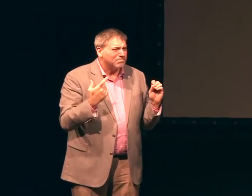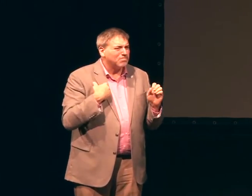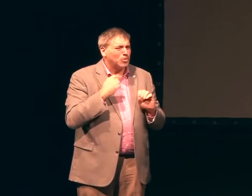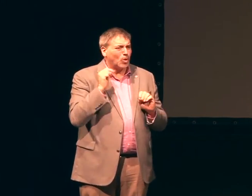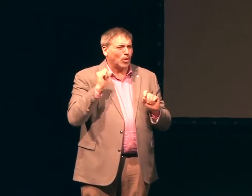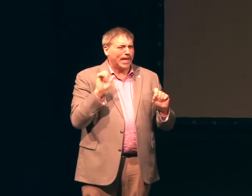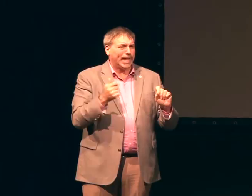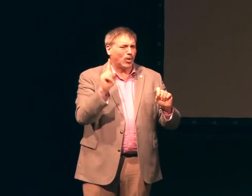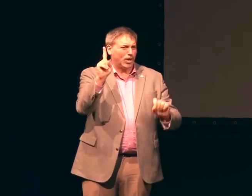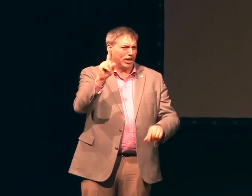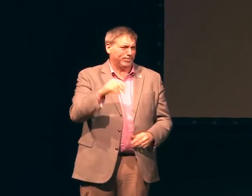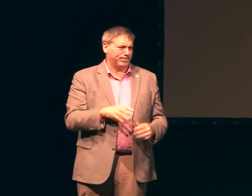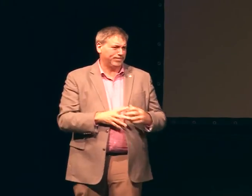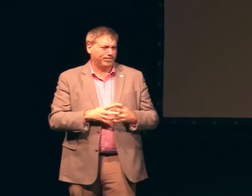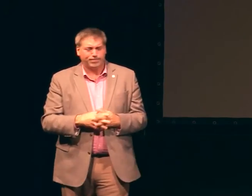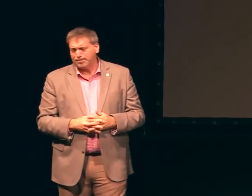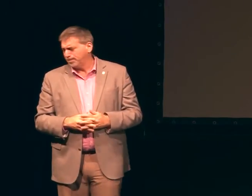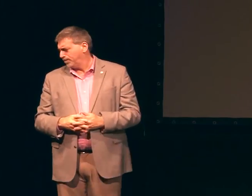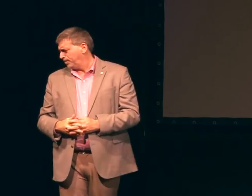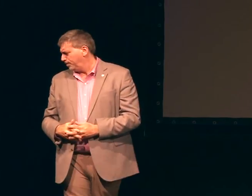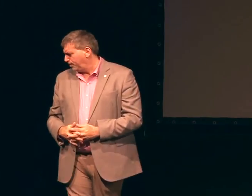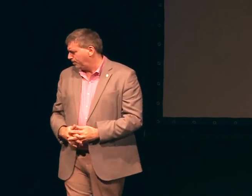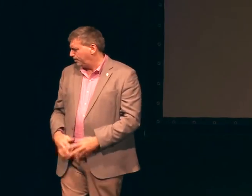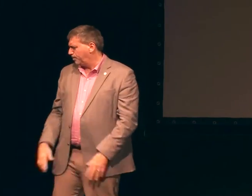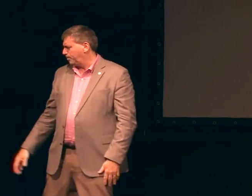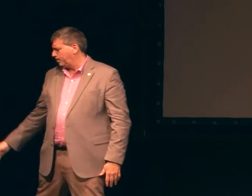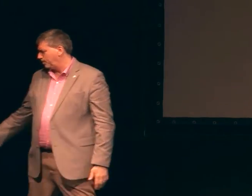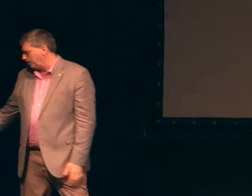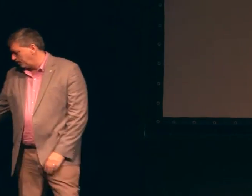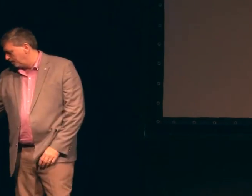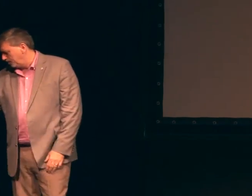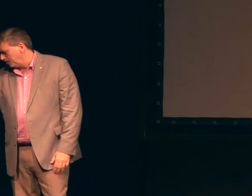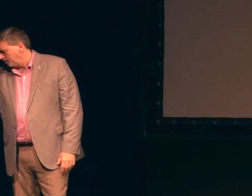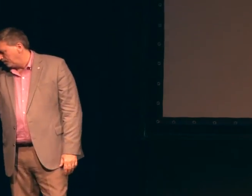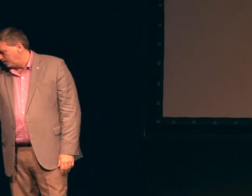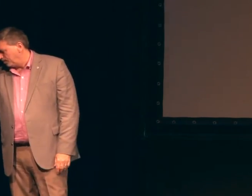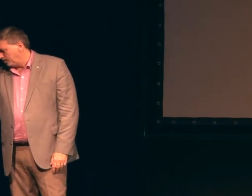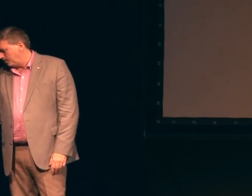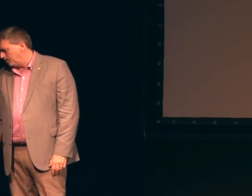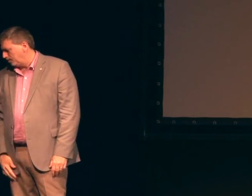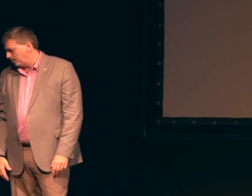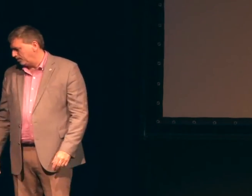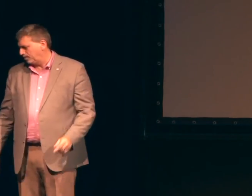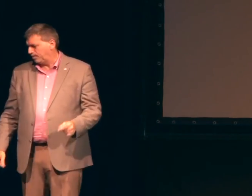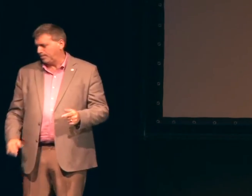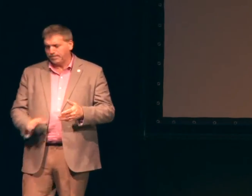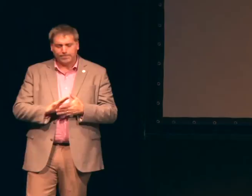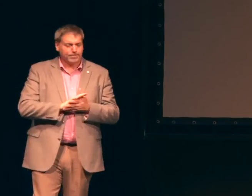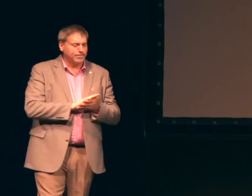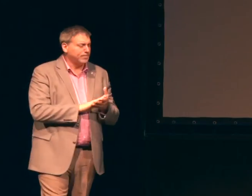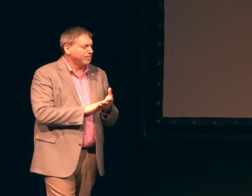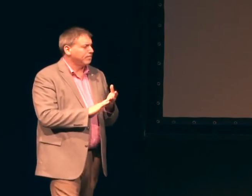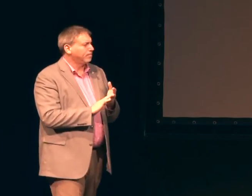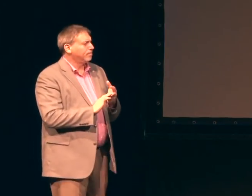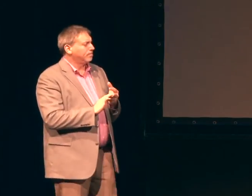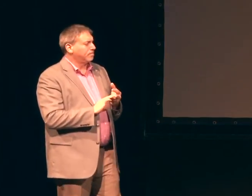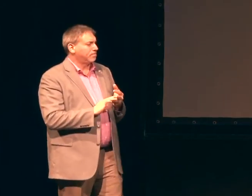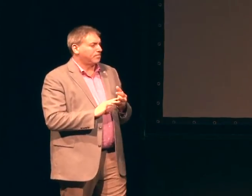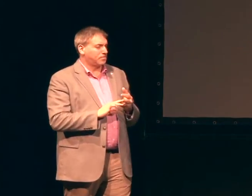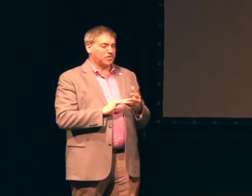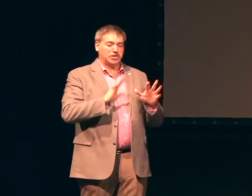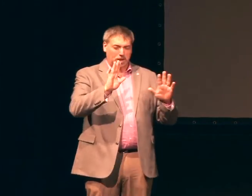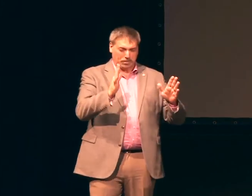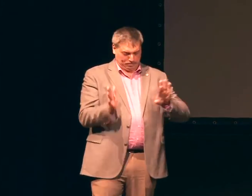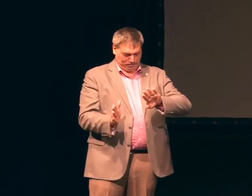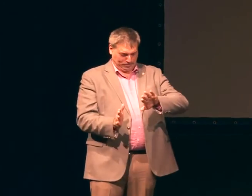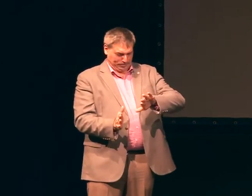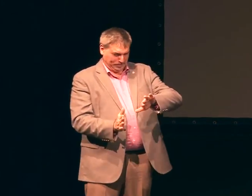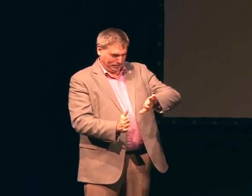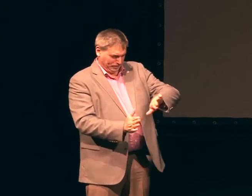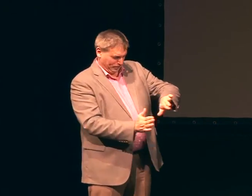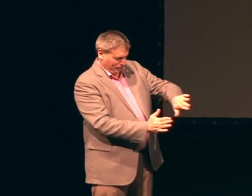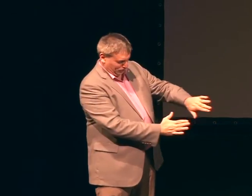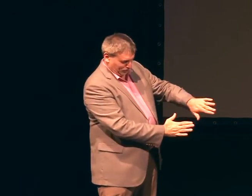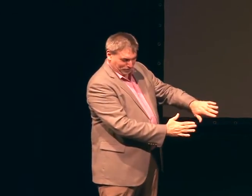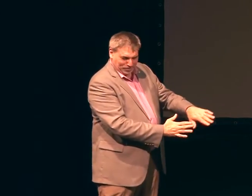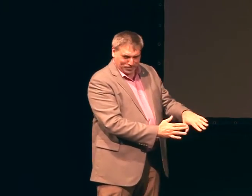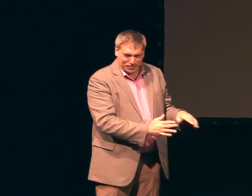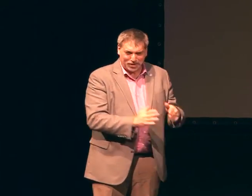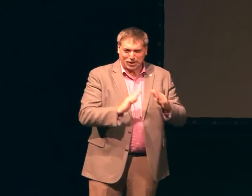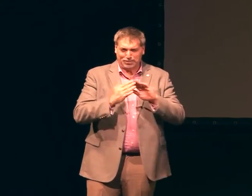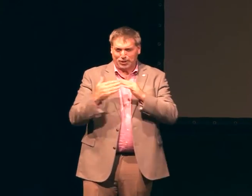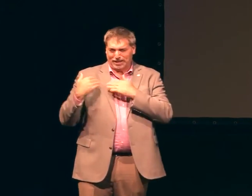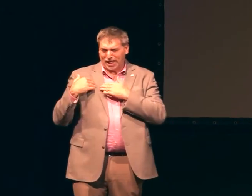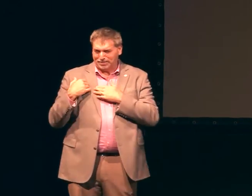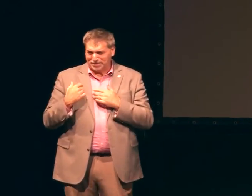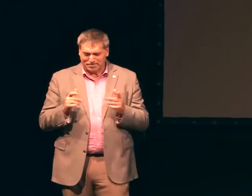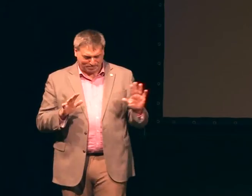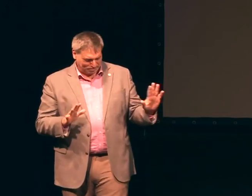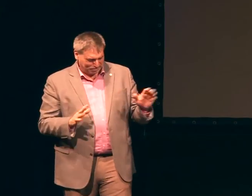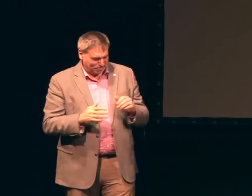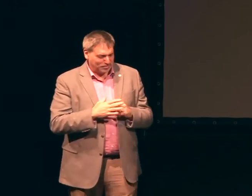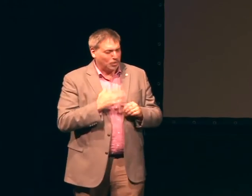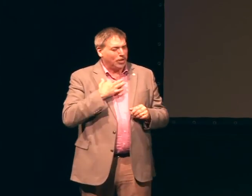Because if we don't, we won't get any where. Now that I have shared the accountability